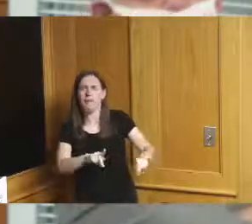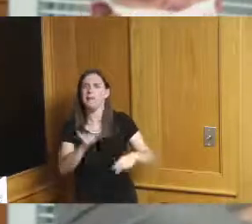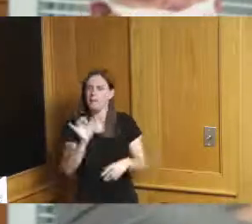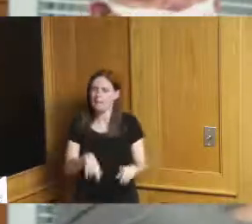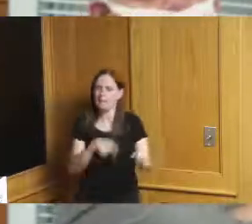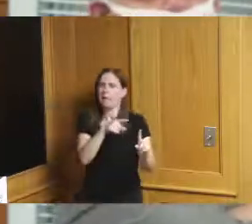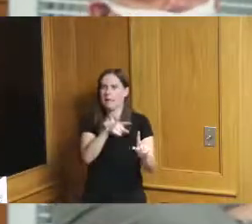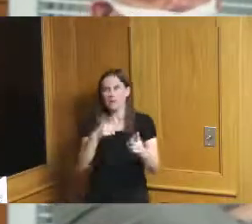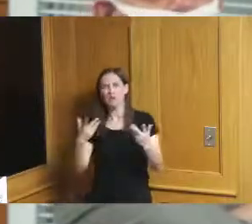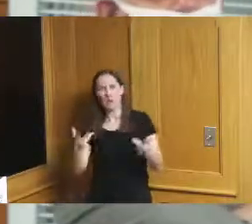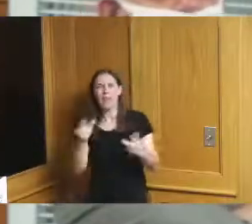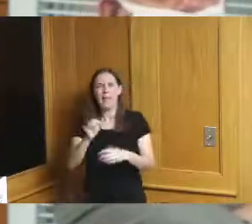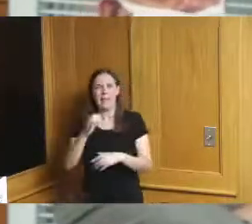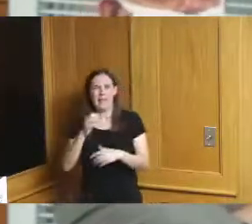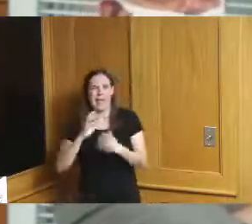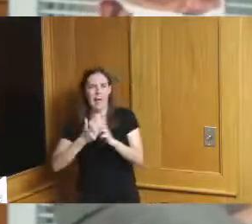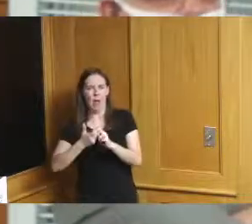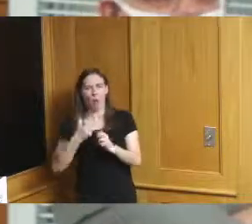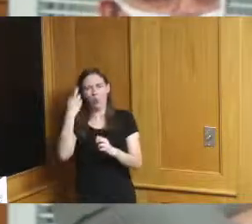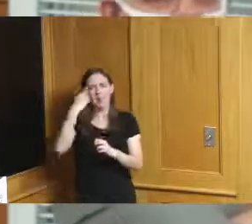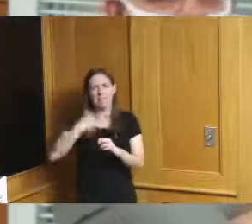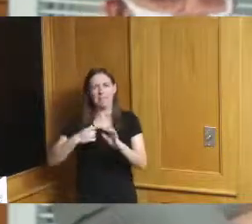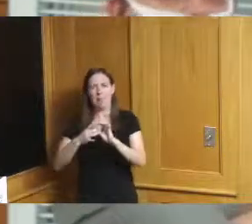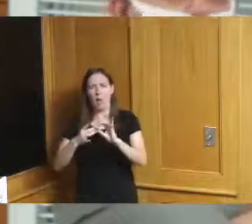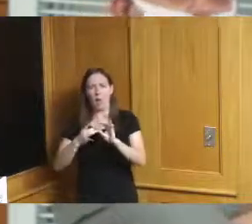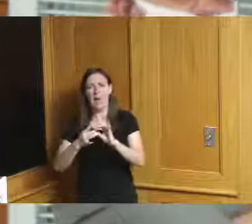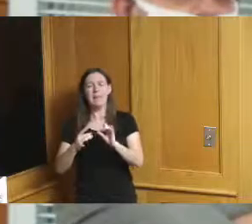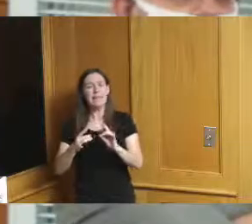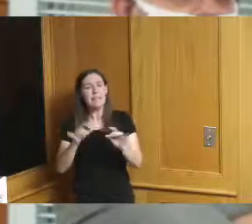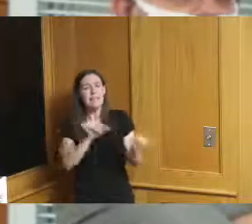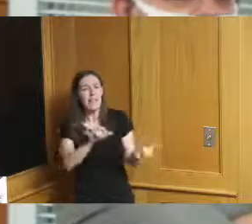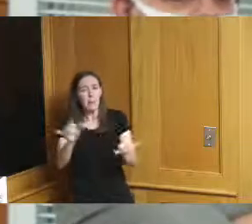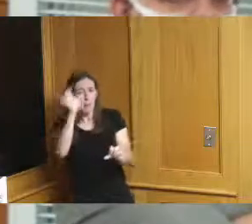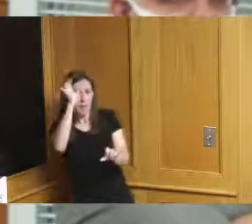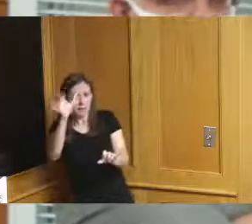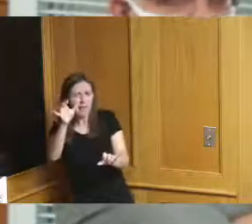that we used to do in a different way with modern technologies and that's a project that we're doing